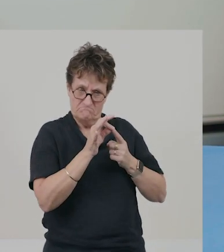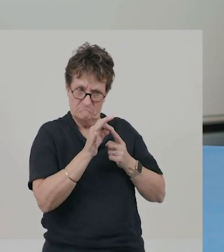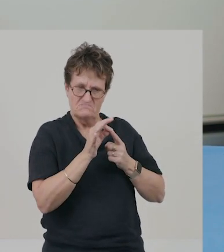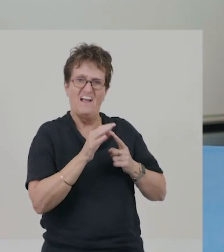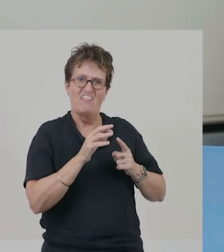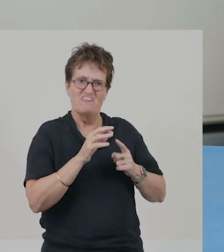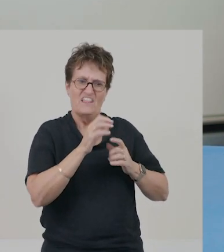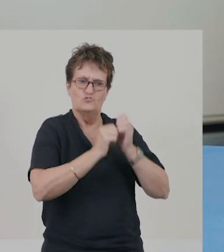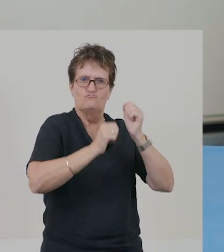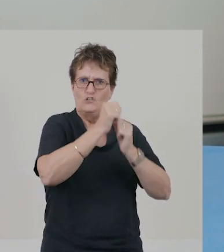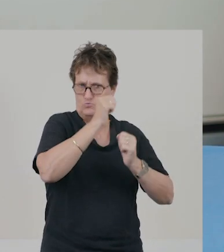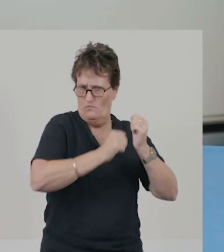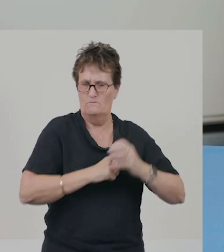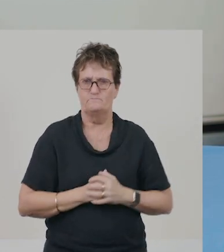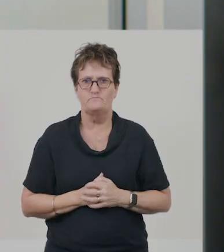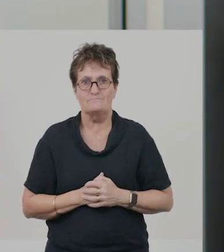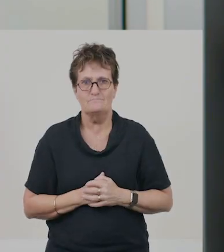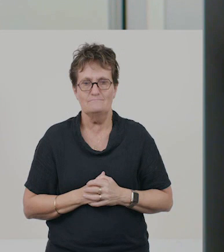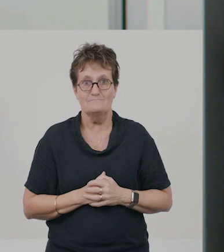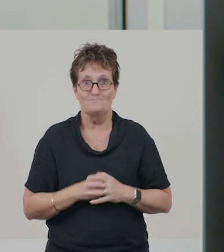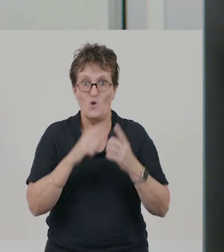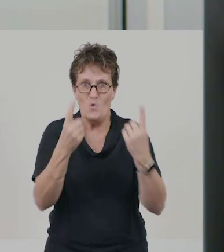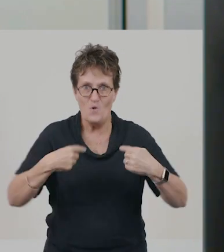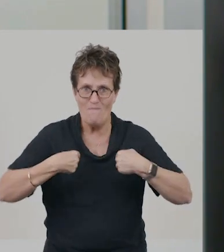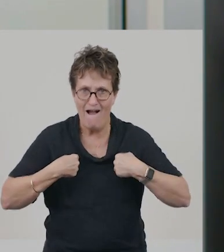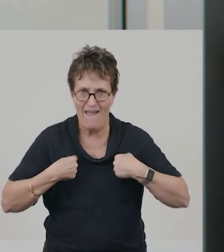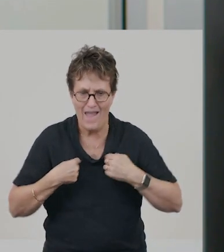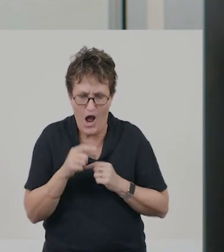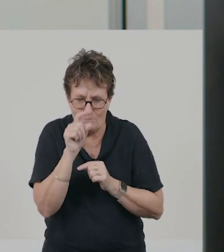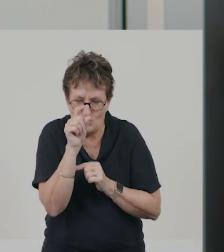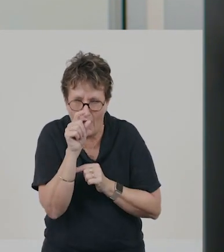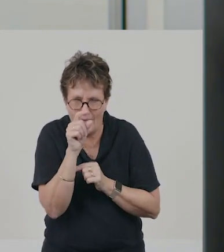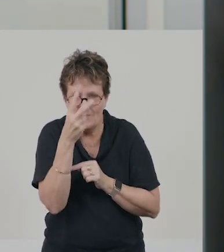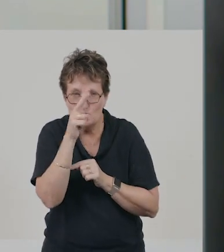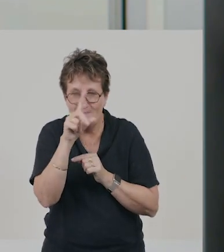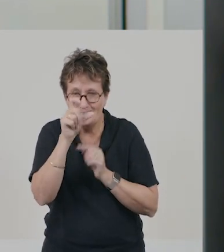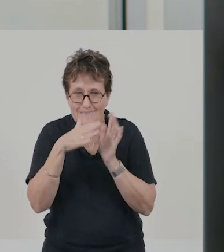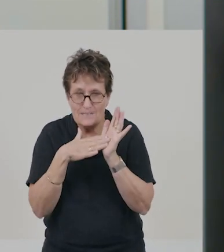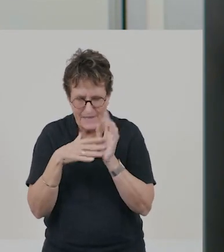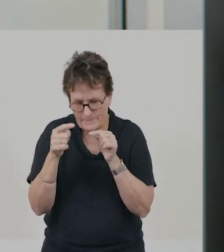Let's do another, are you ready? Who Am I? I am tiny, only 20 centimetres long.